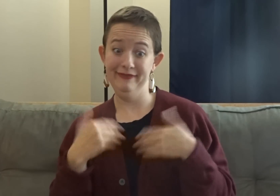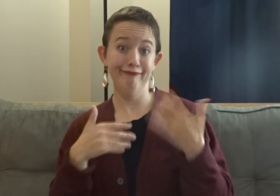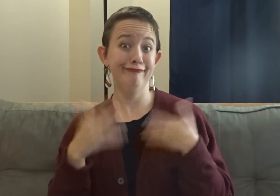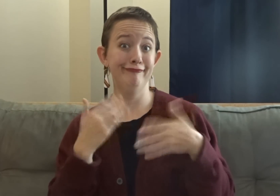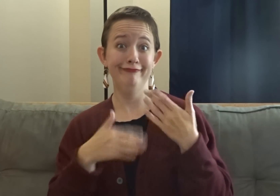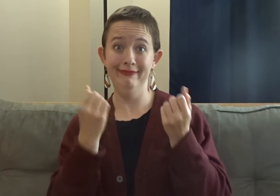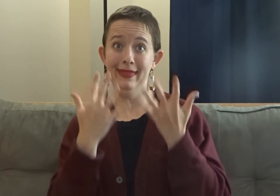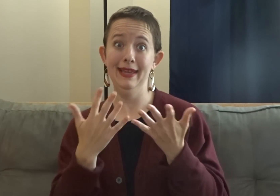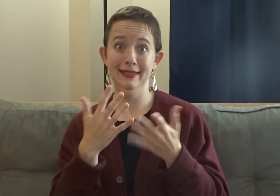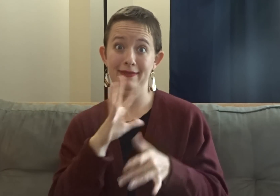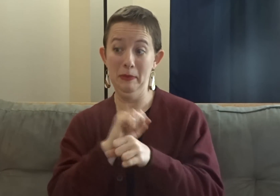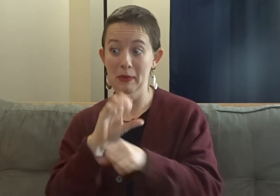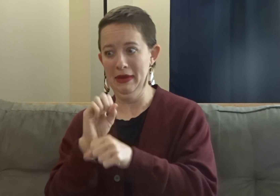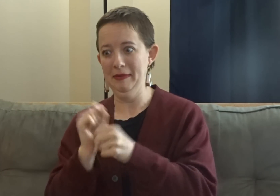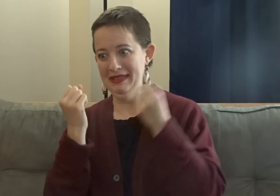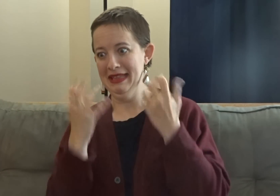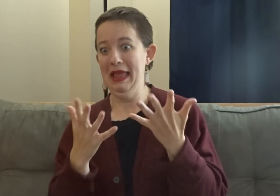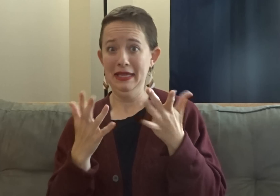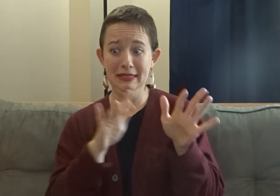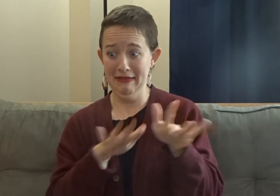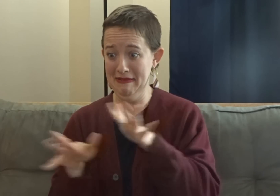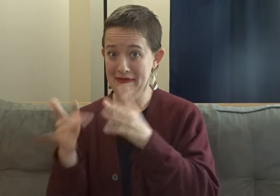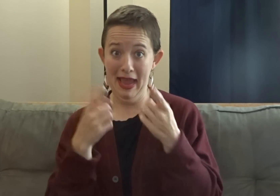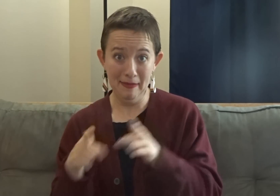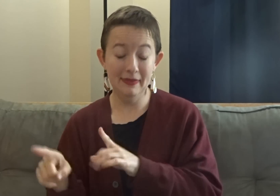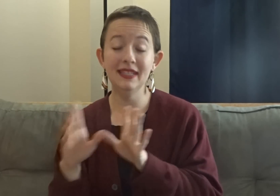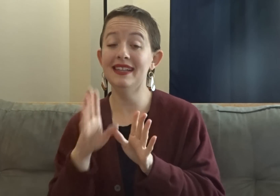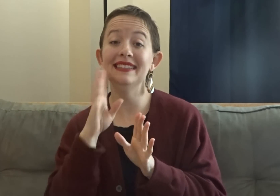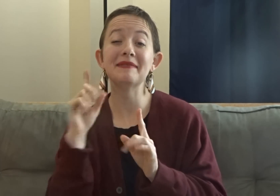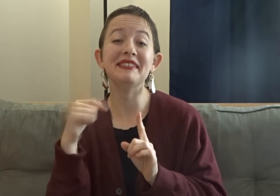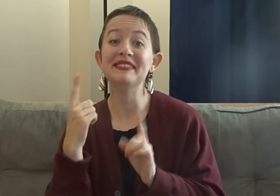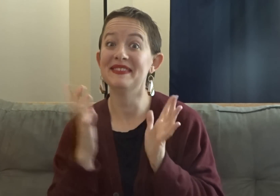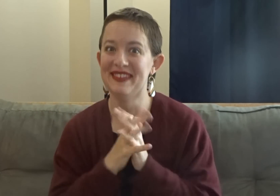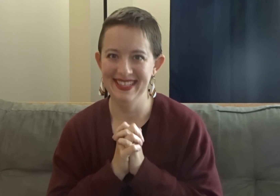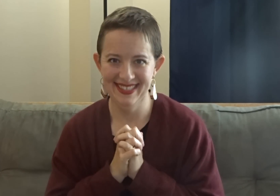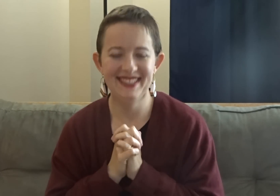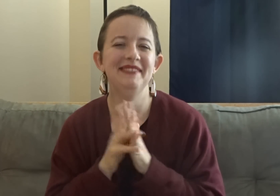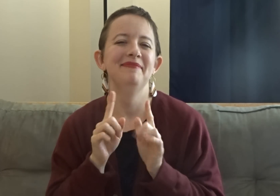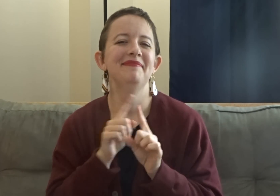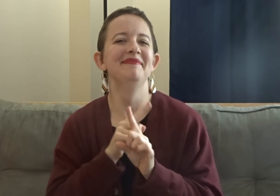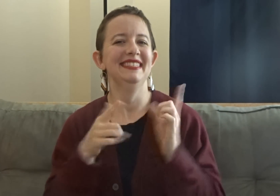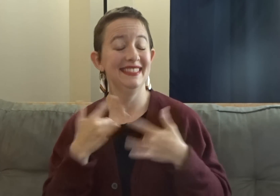Then we just go from there and there's a lot of appointments and a lot happening. It's gonna be crazy!